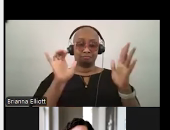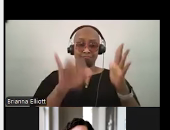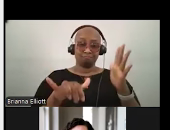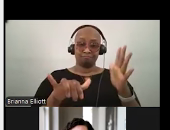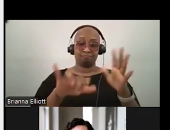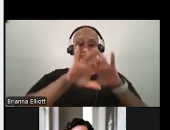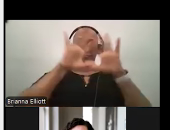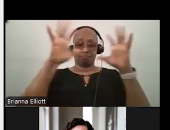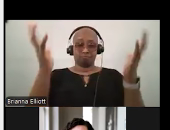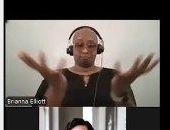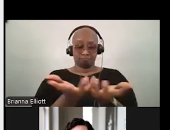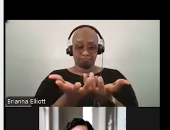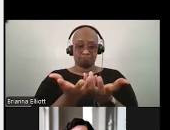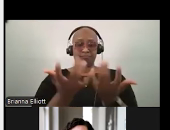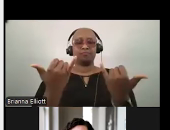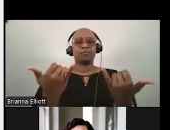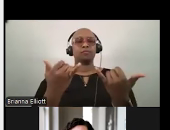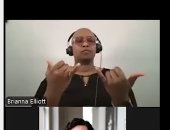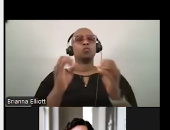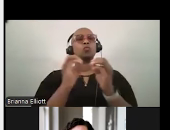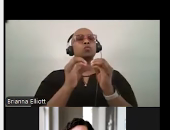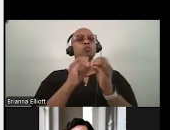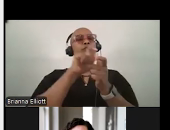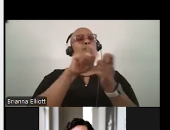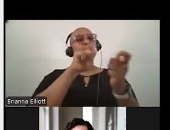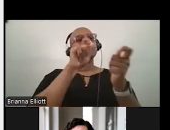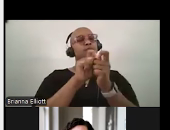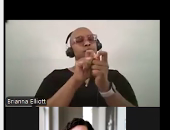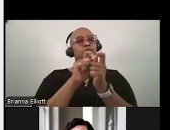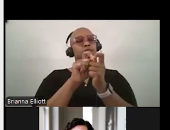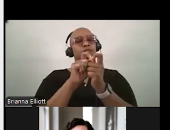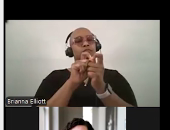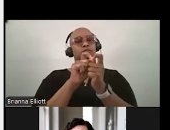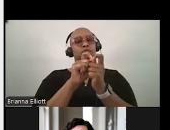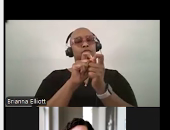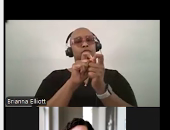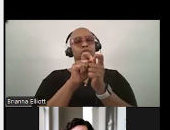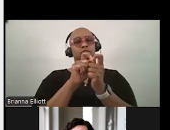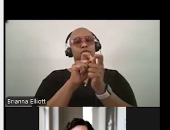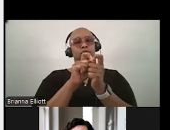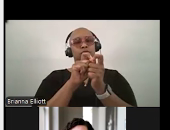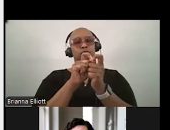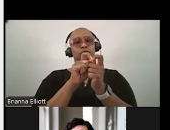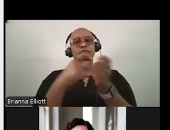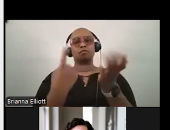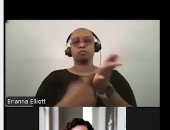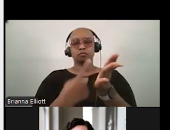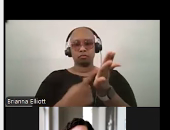to be looking for more specifically when you're talking about document accessibility. Some of